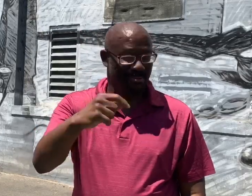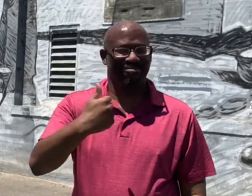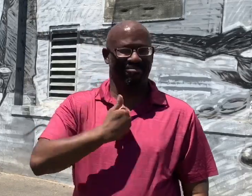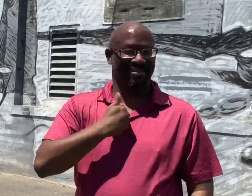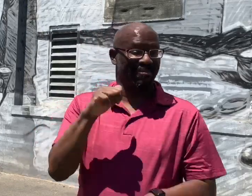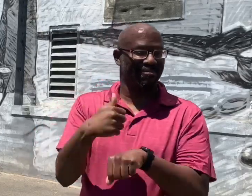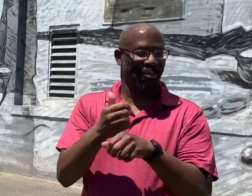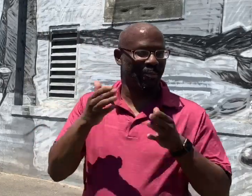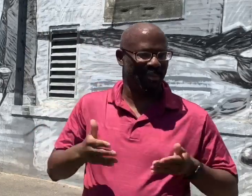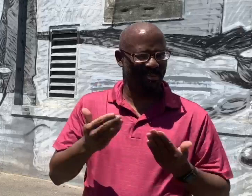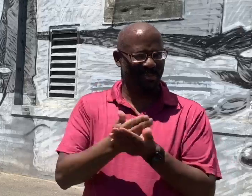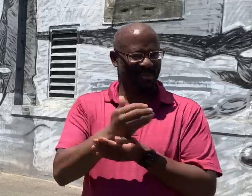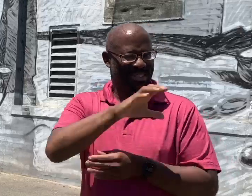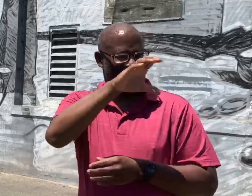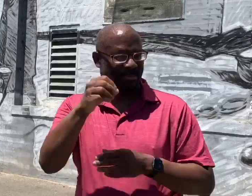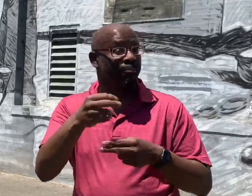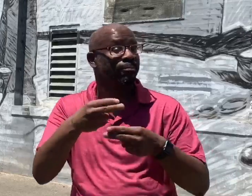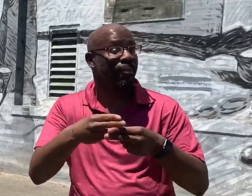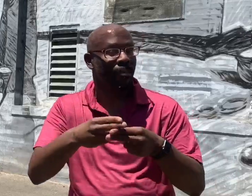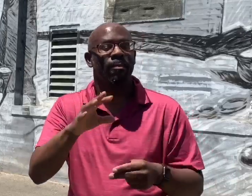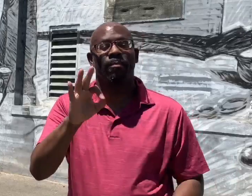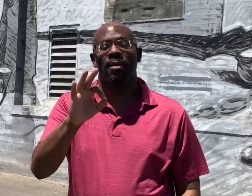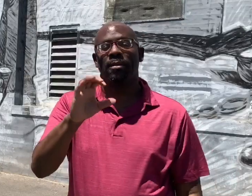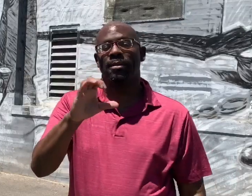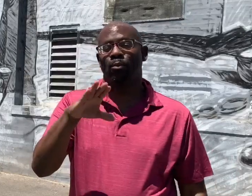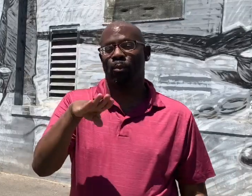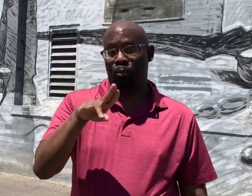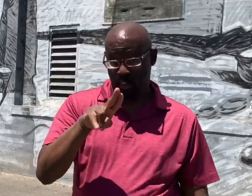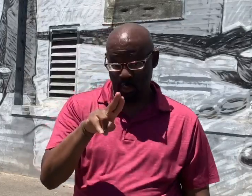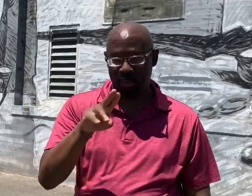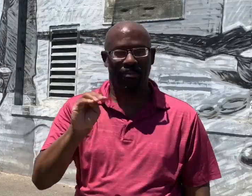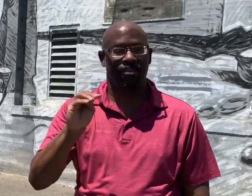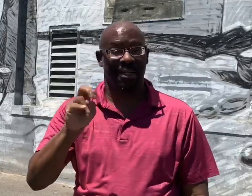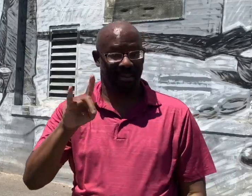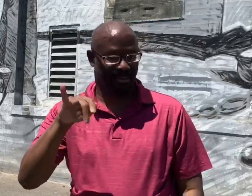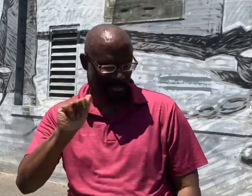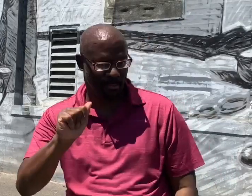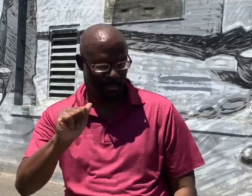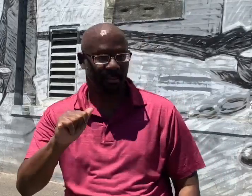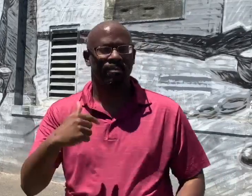I am a founder of a new company, FCBU MEDIA.